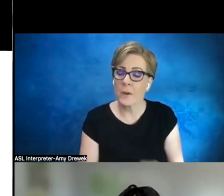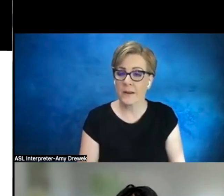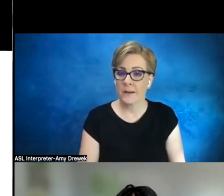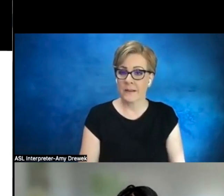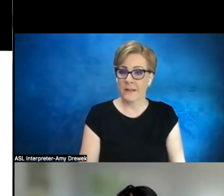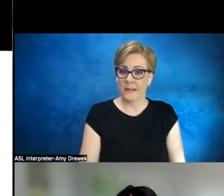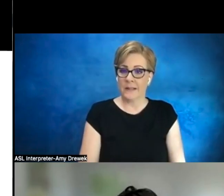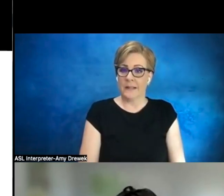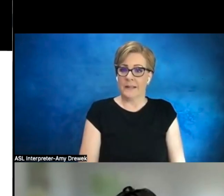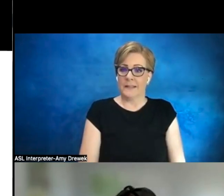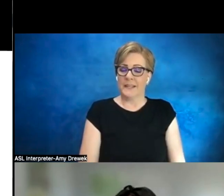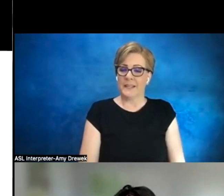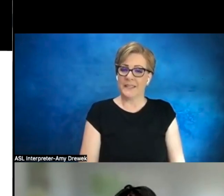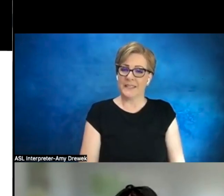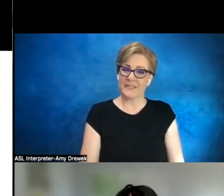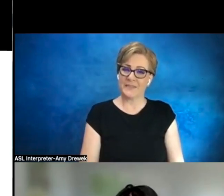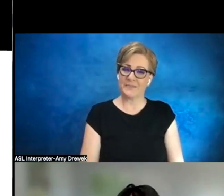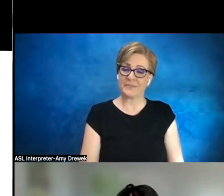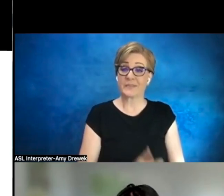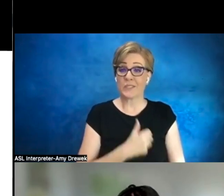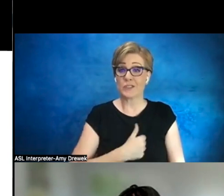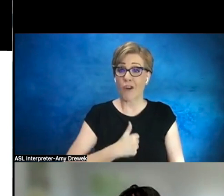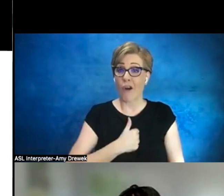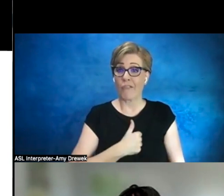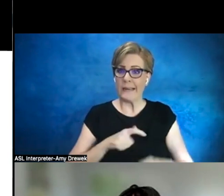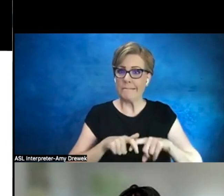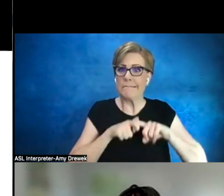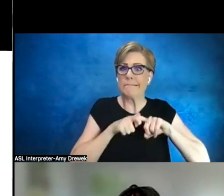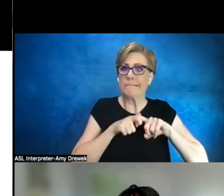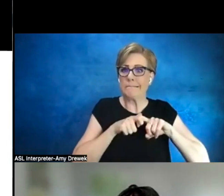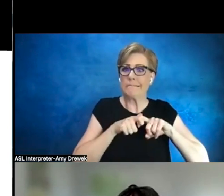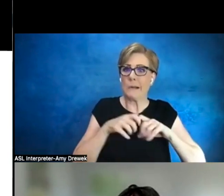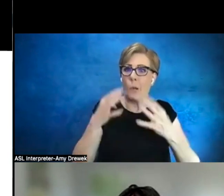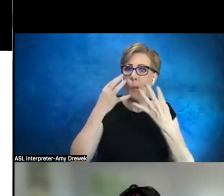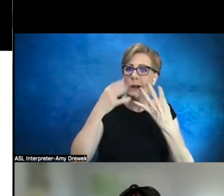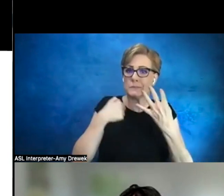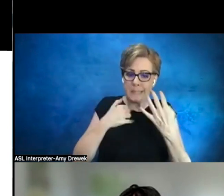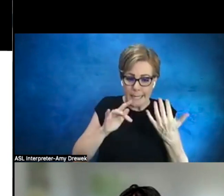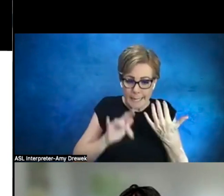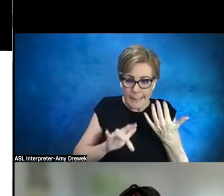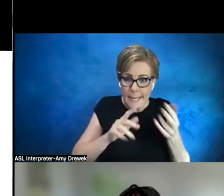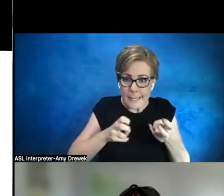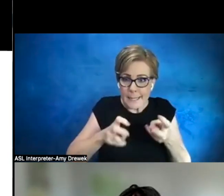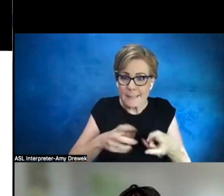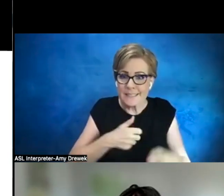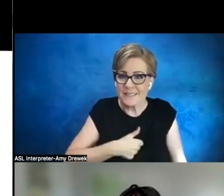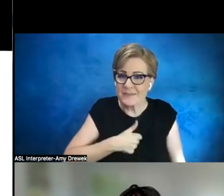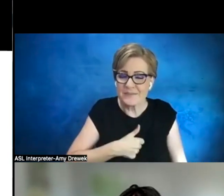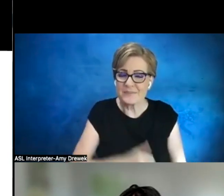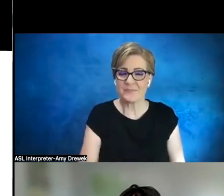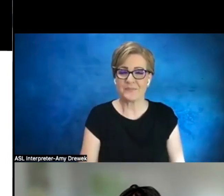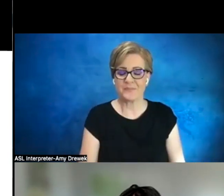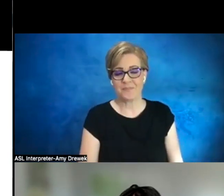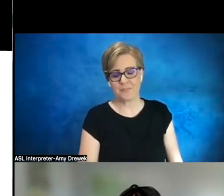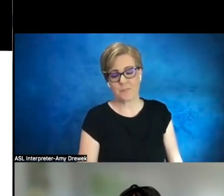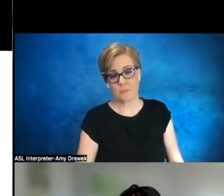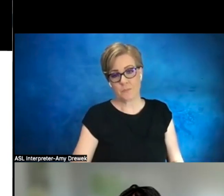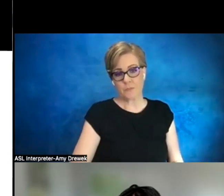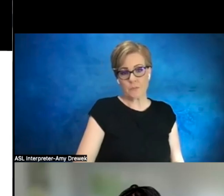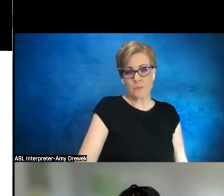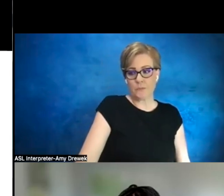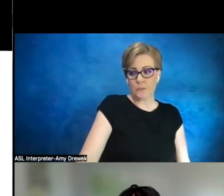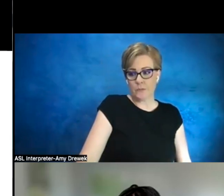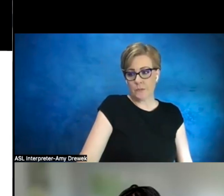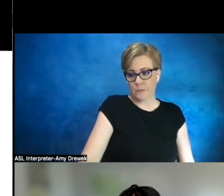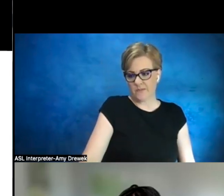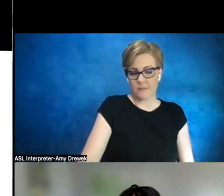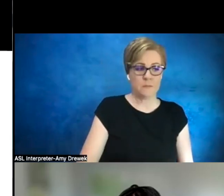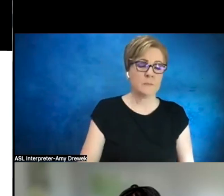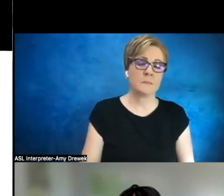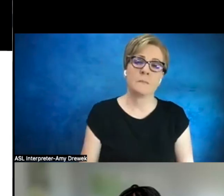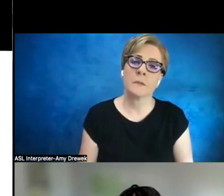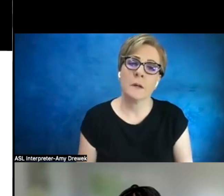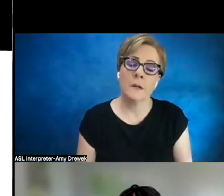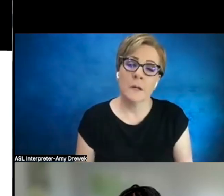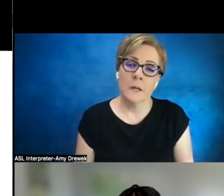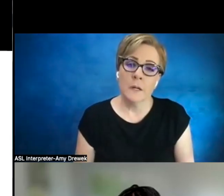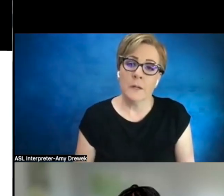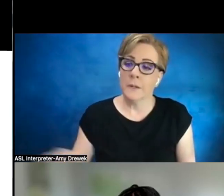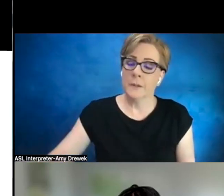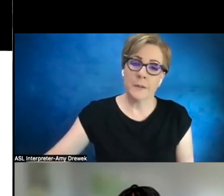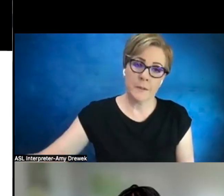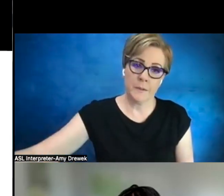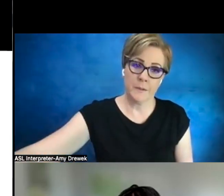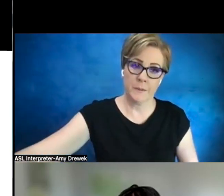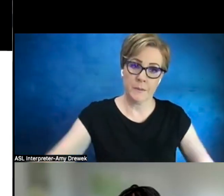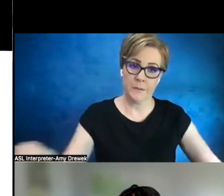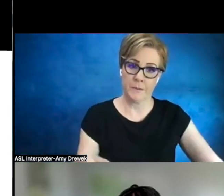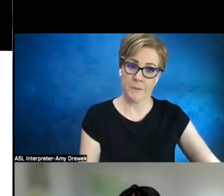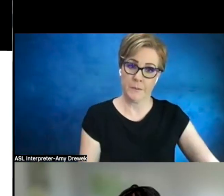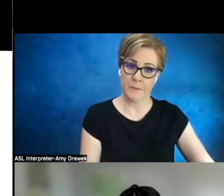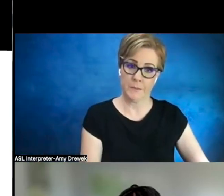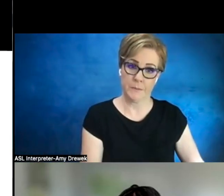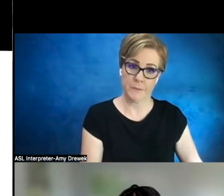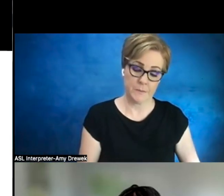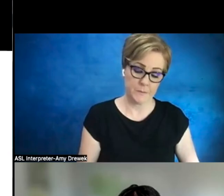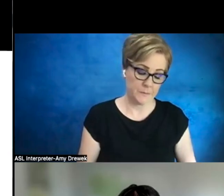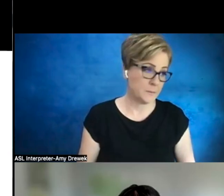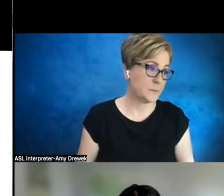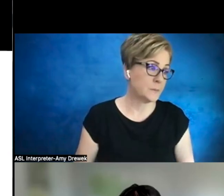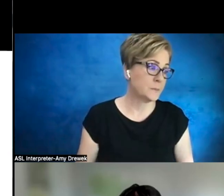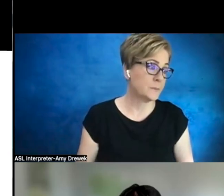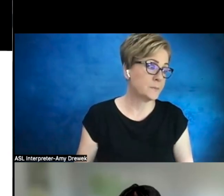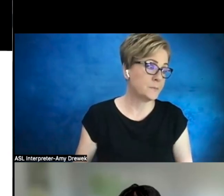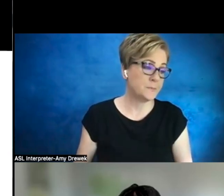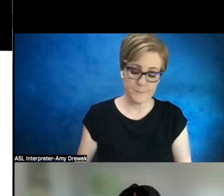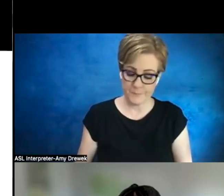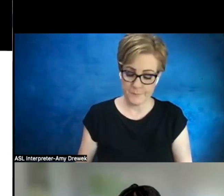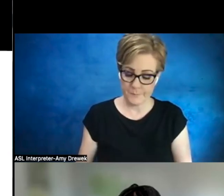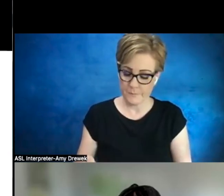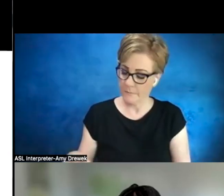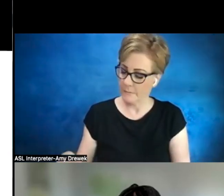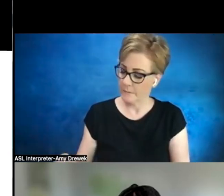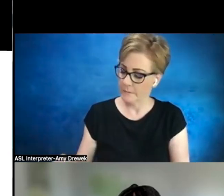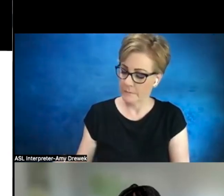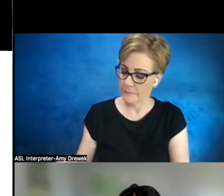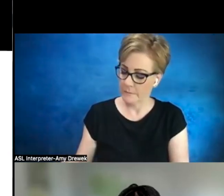someone silently click! So we will rejoin... Okay.